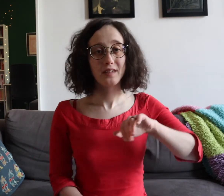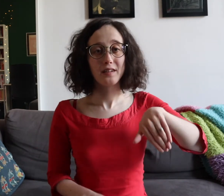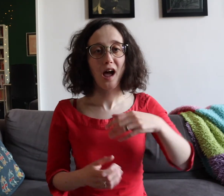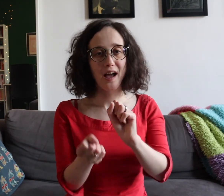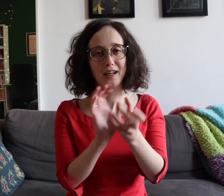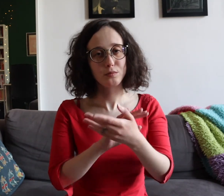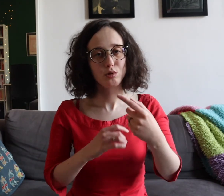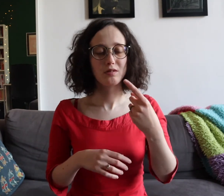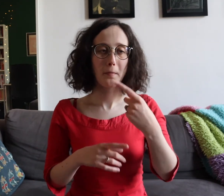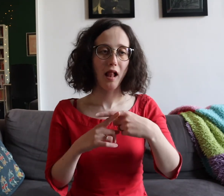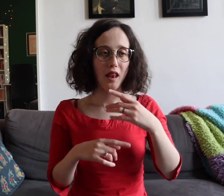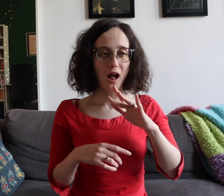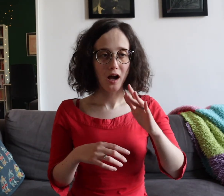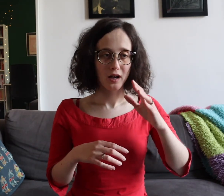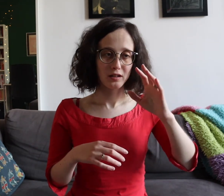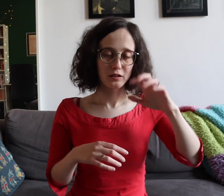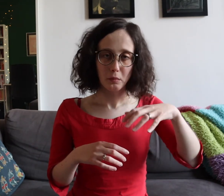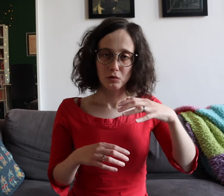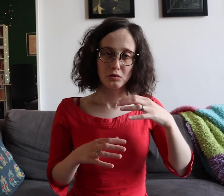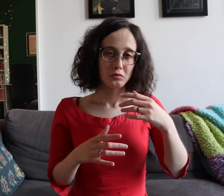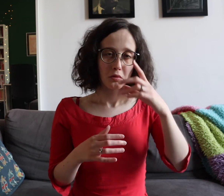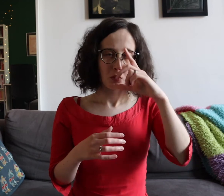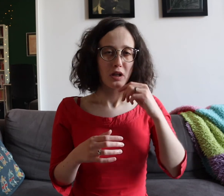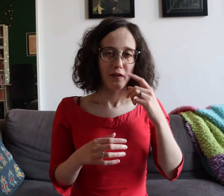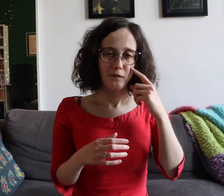After my Erasmus, I had to be at campus one day.